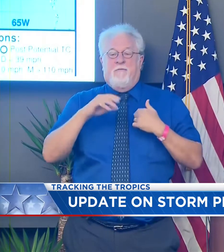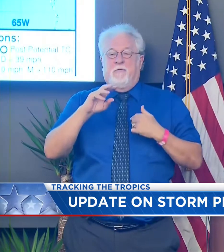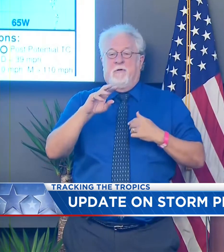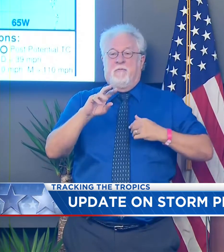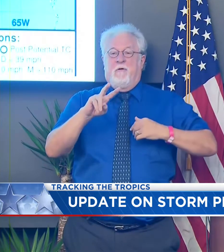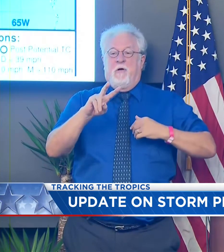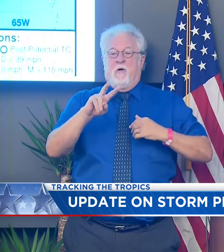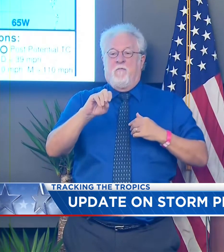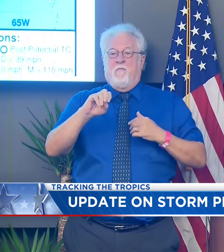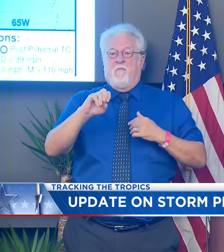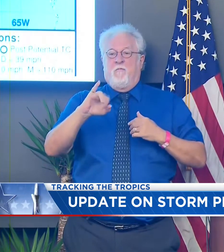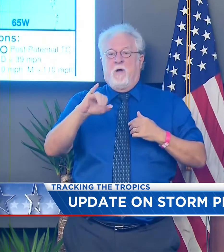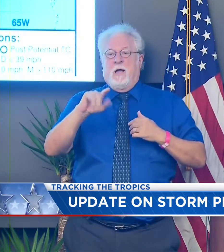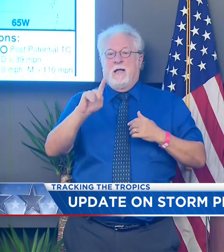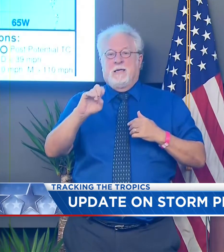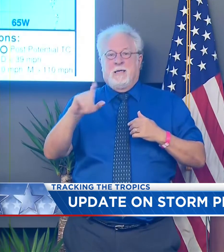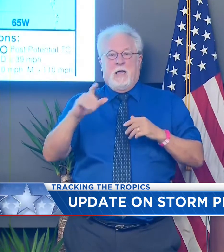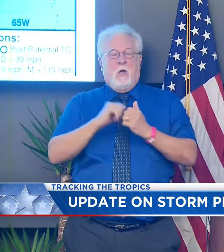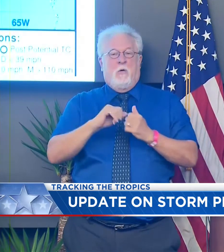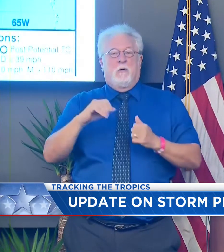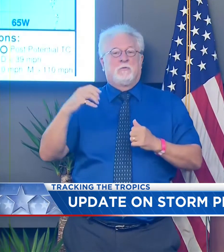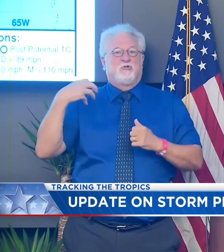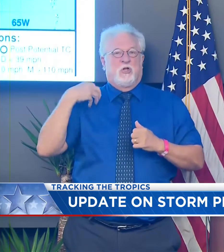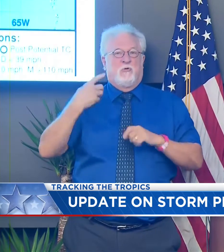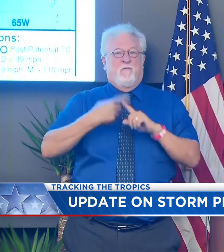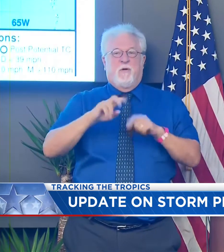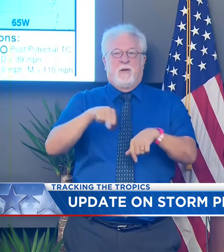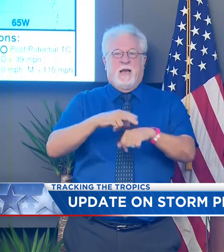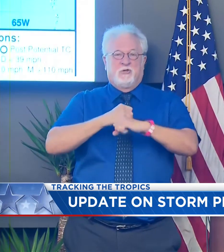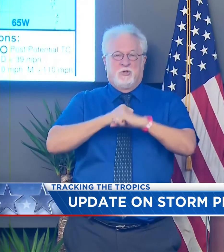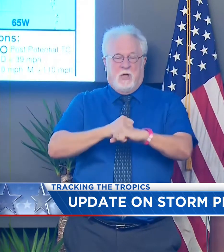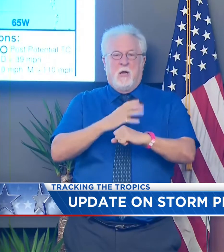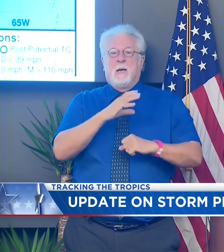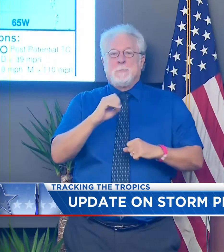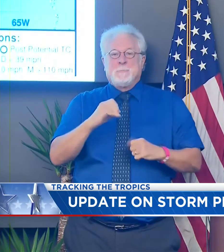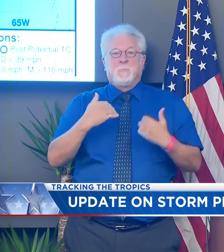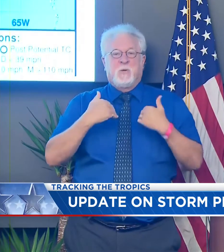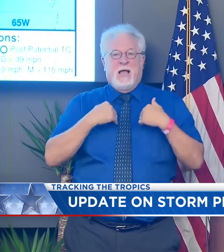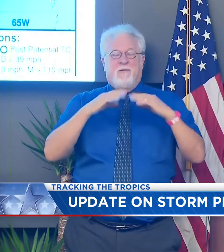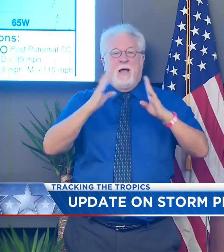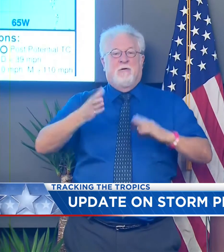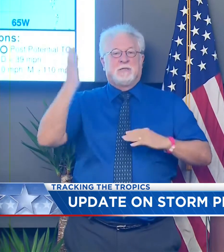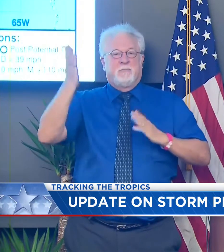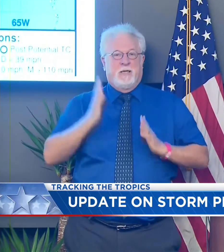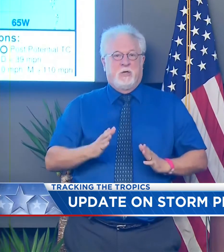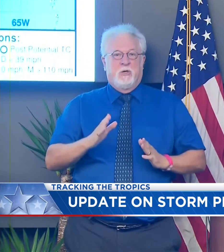HE'S GOING TO EXPLAIN IN DETAIL HOW THINGS ARE UNFOLDING.